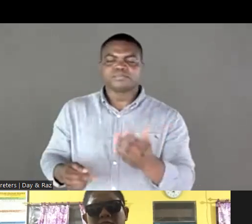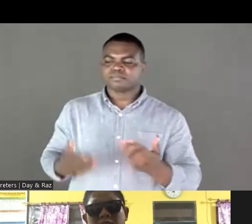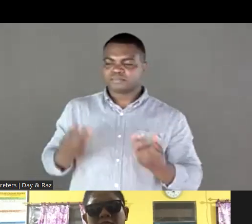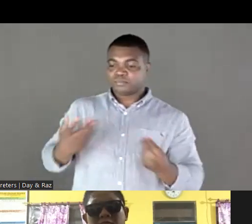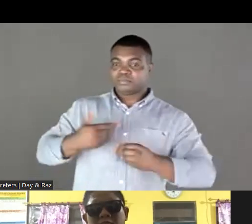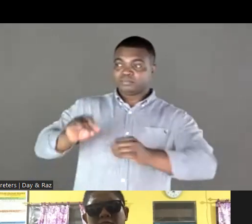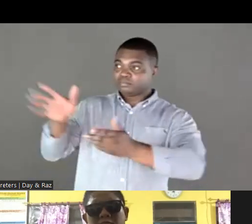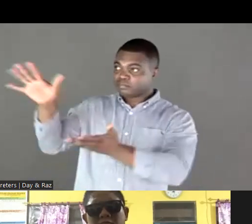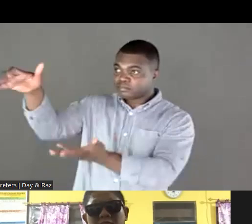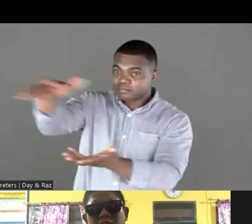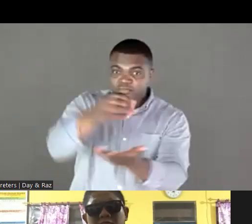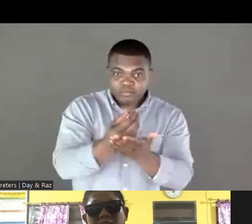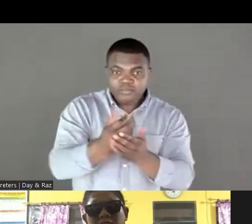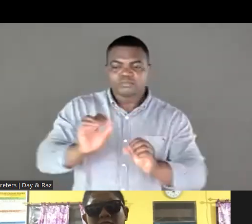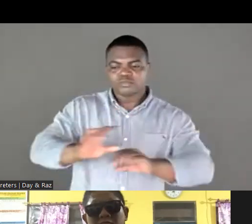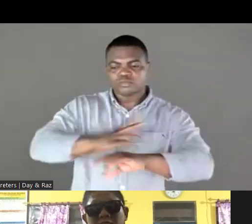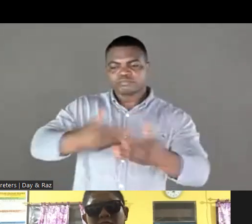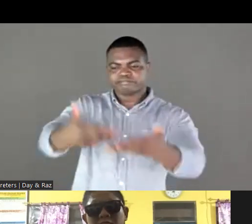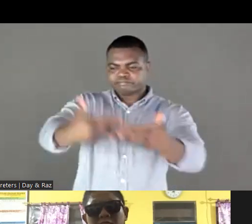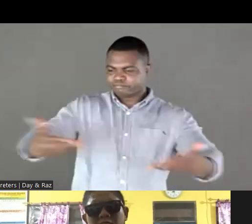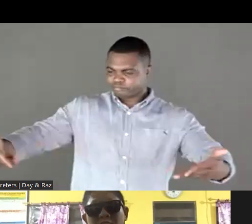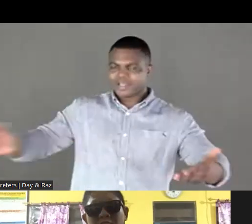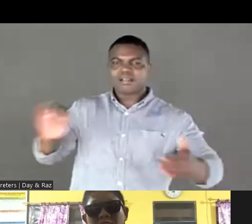op eds. And there will be looking at which OPD which OPDs was selected, how they are selected,